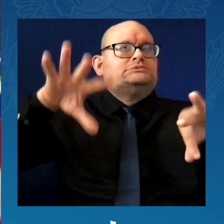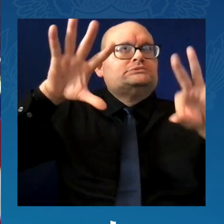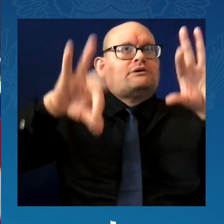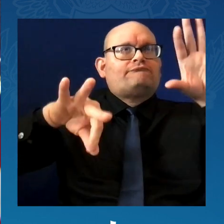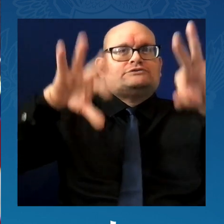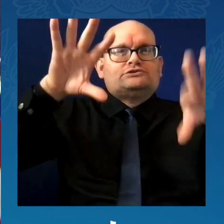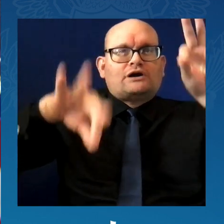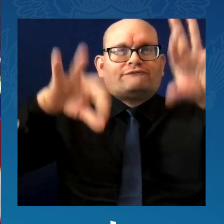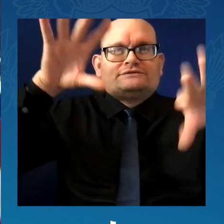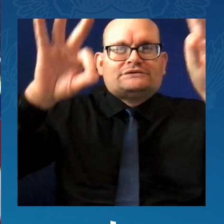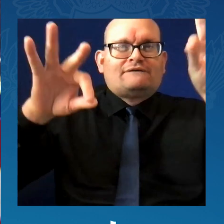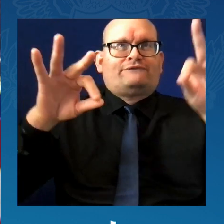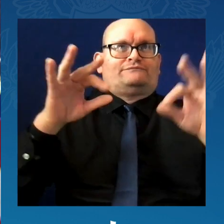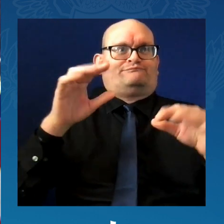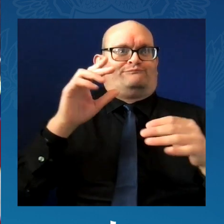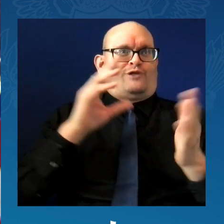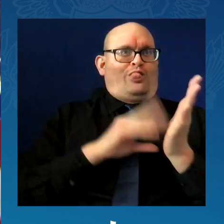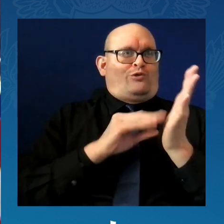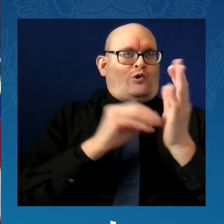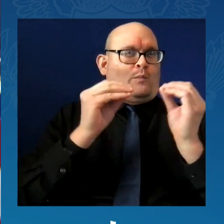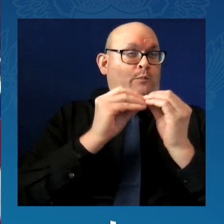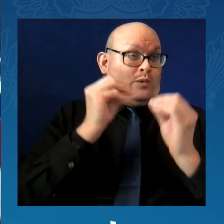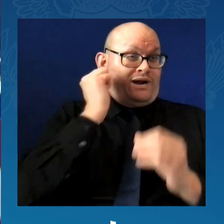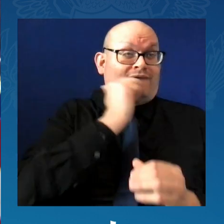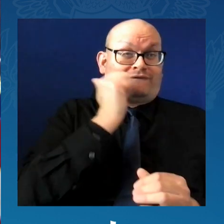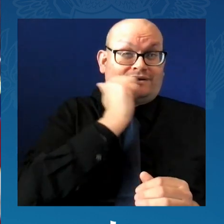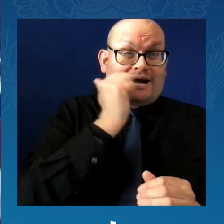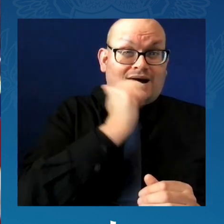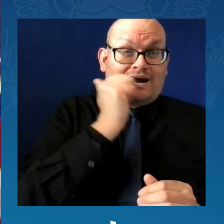So, our task then and our responsibility,